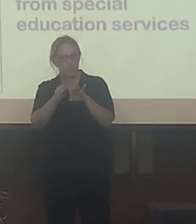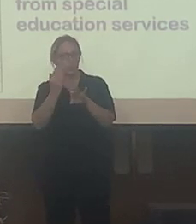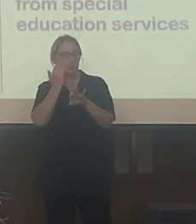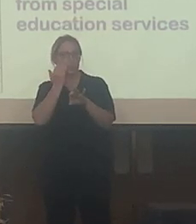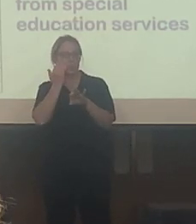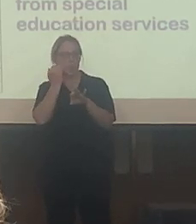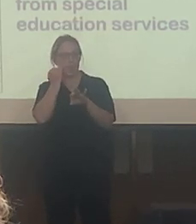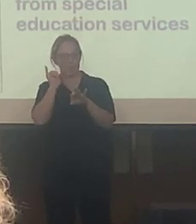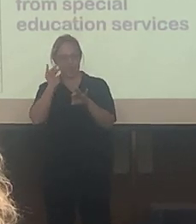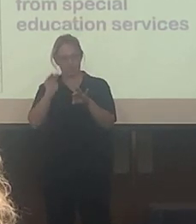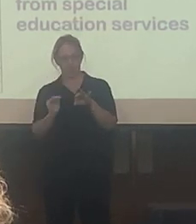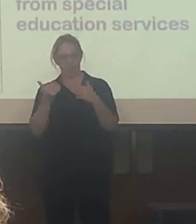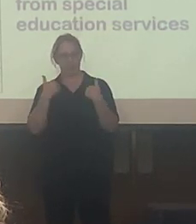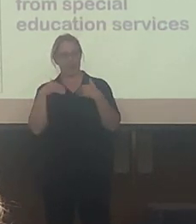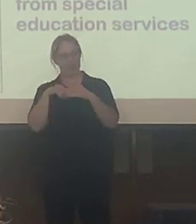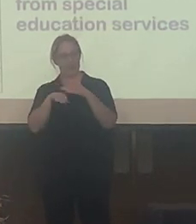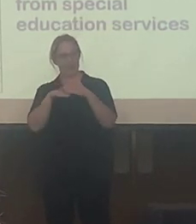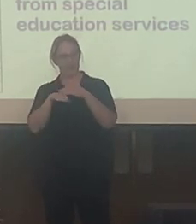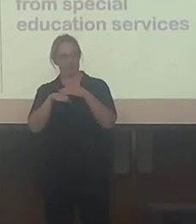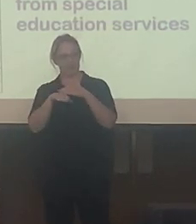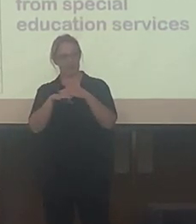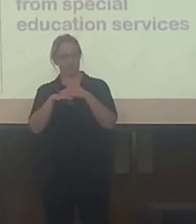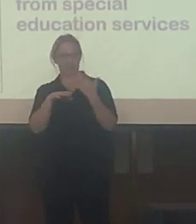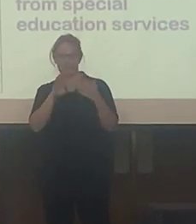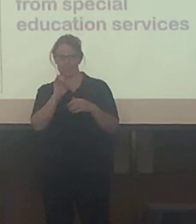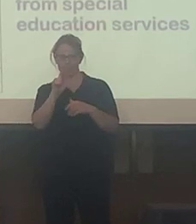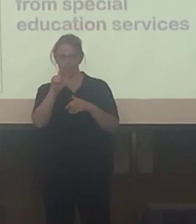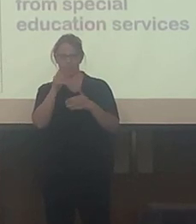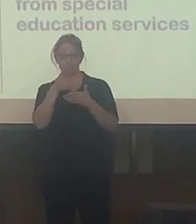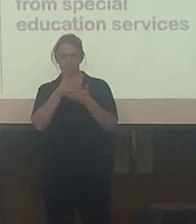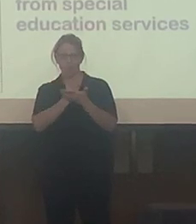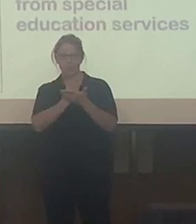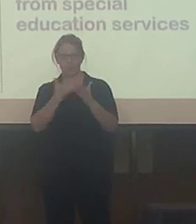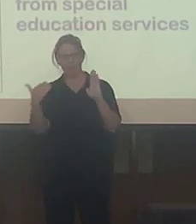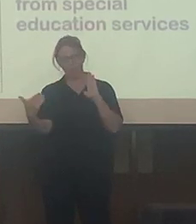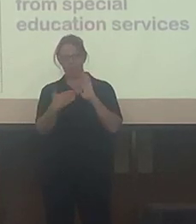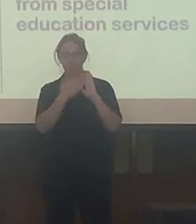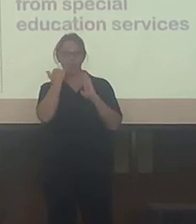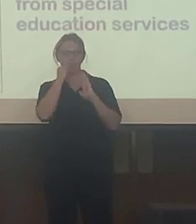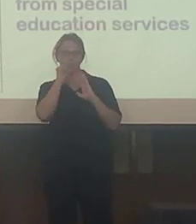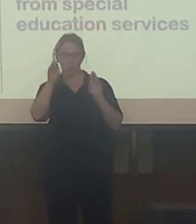to it's a violation of the civil rights if we don't let them have access to communication access